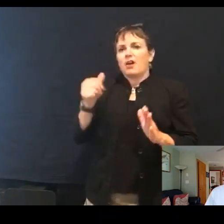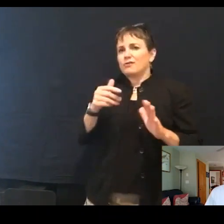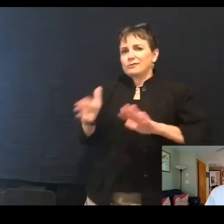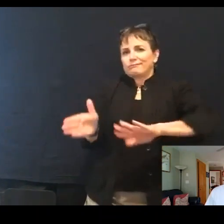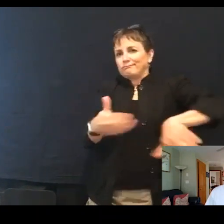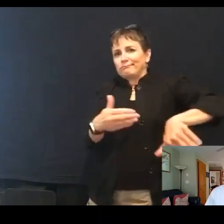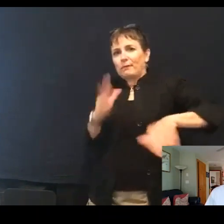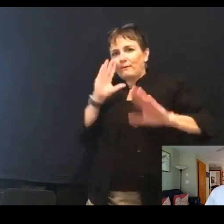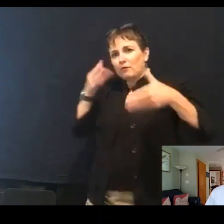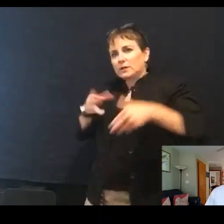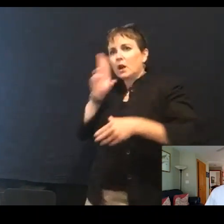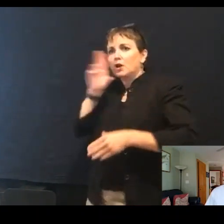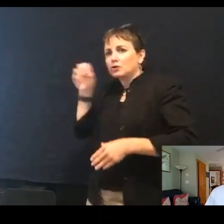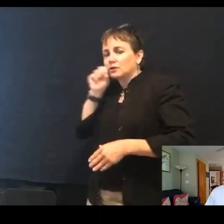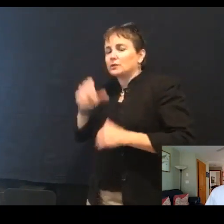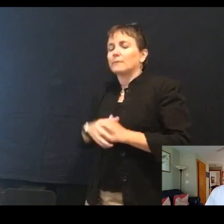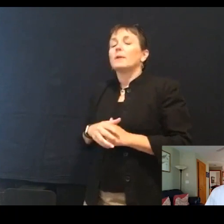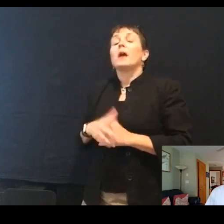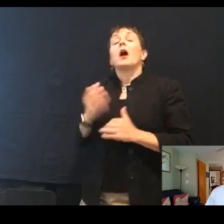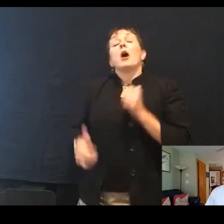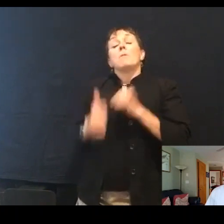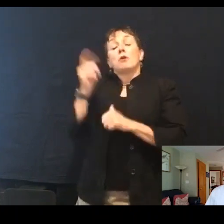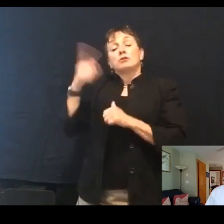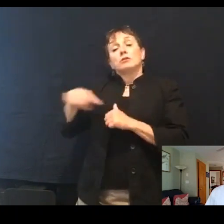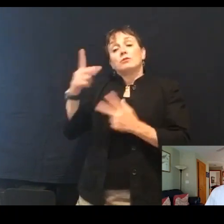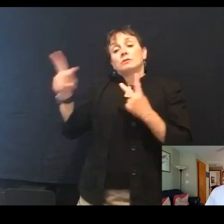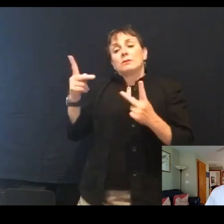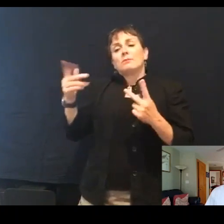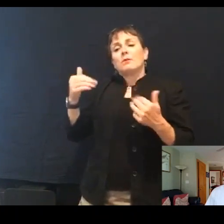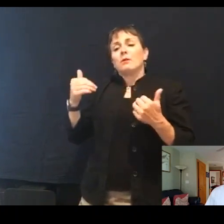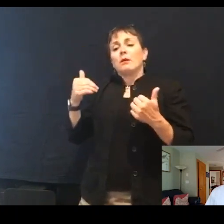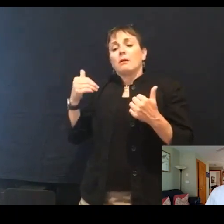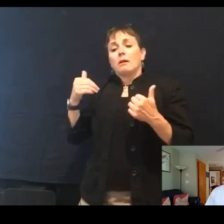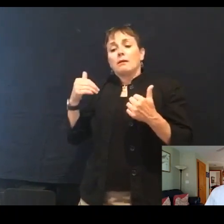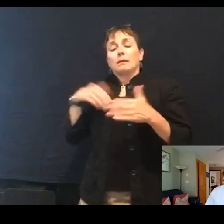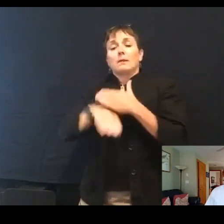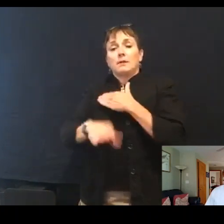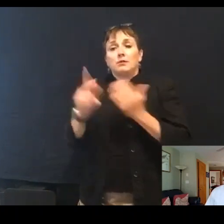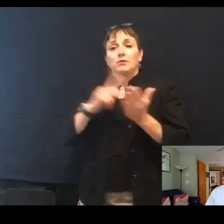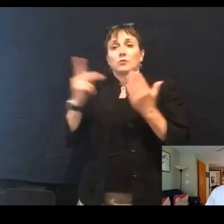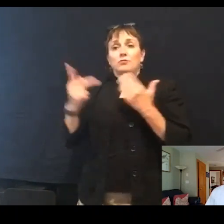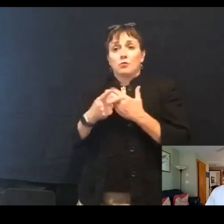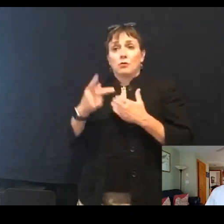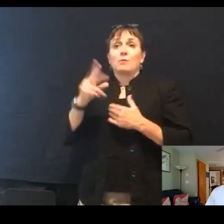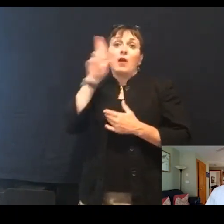Now most of those people came into the program with the type of Usher syndrome undiagnosed.